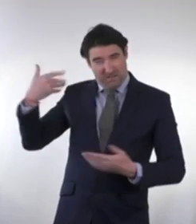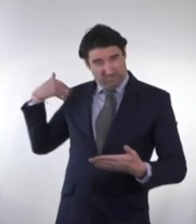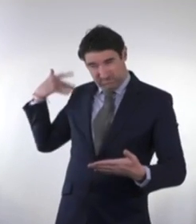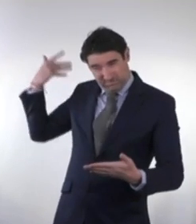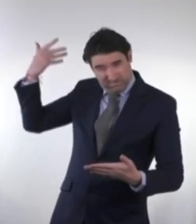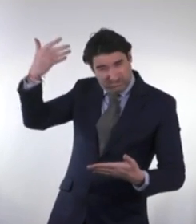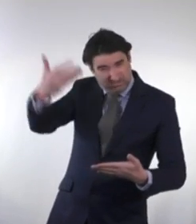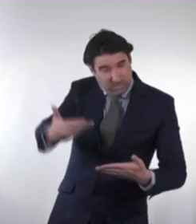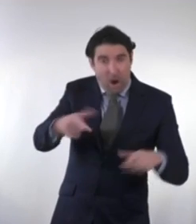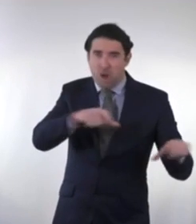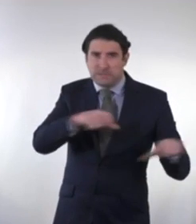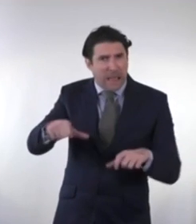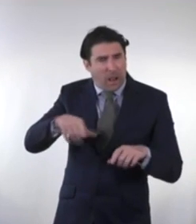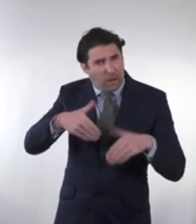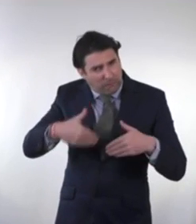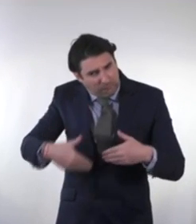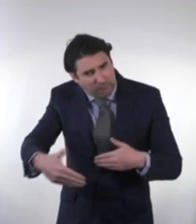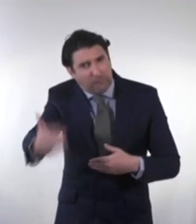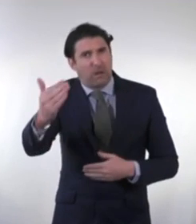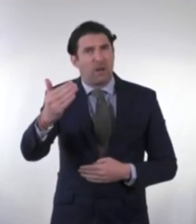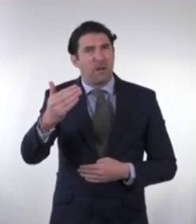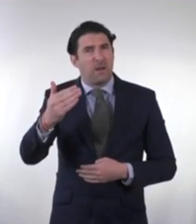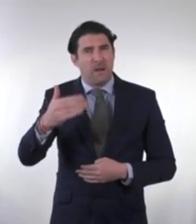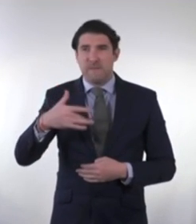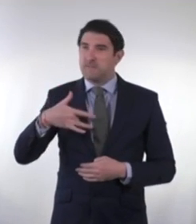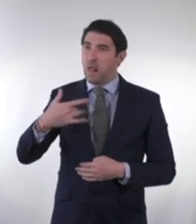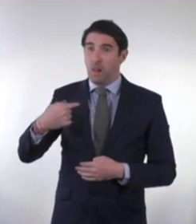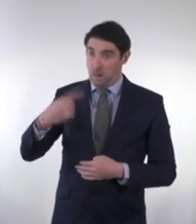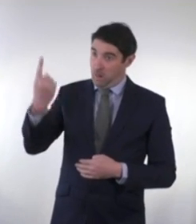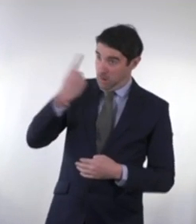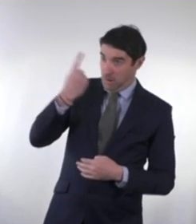Rob Butler (Aylesbury) (Con) My constituents in Wendover will